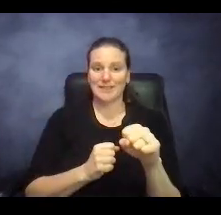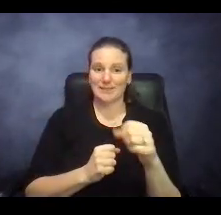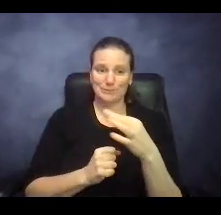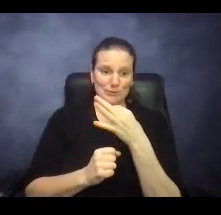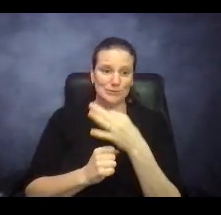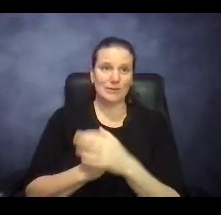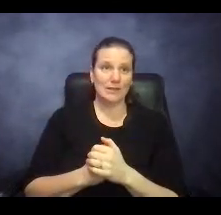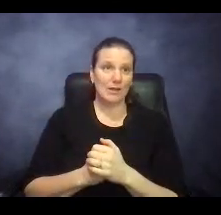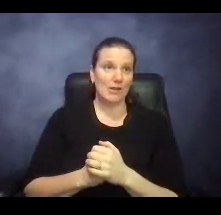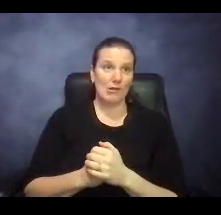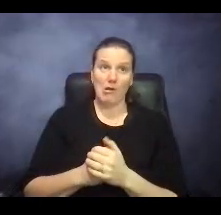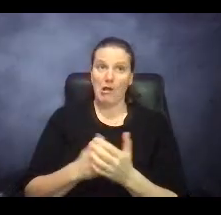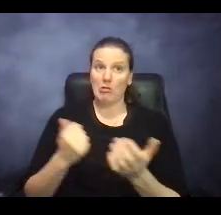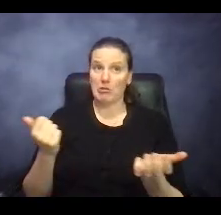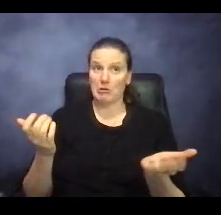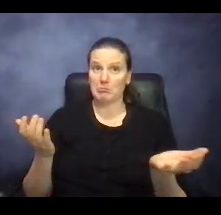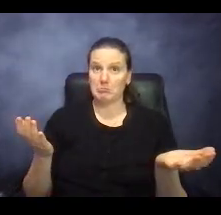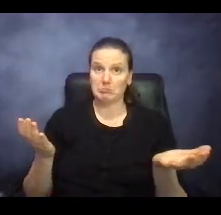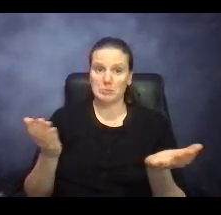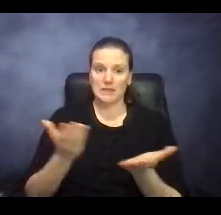Anything else that on the things that I've already talked about?